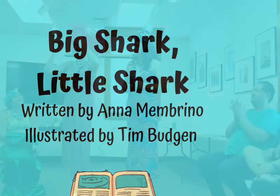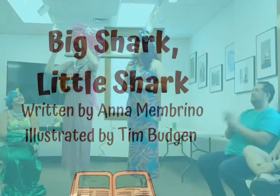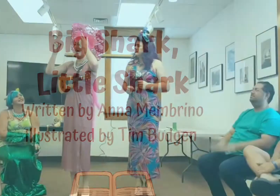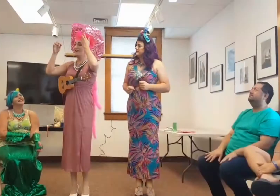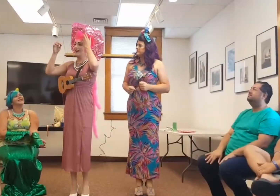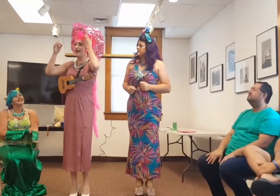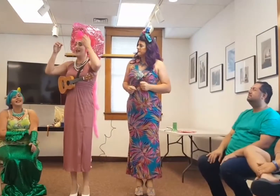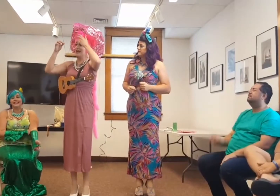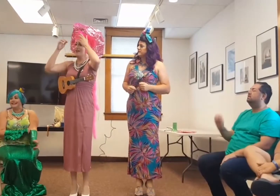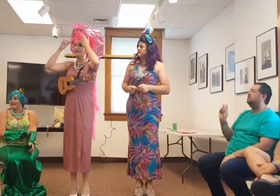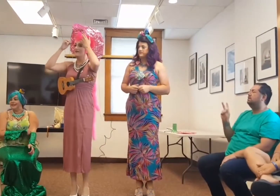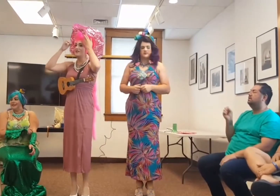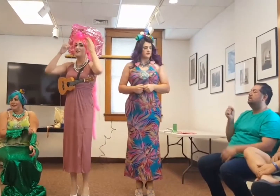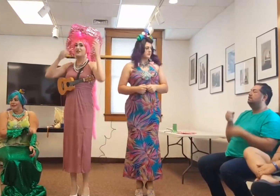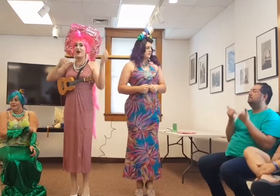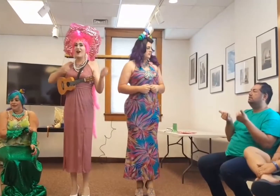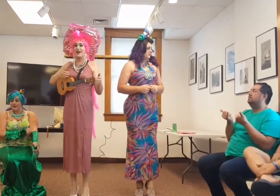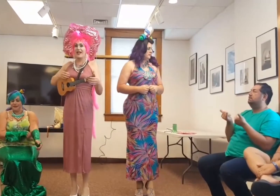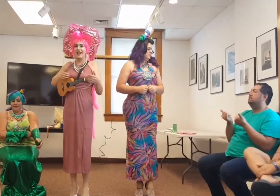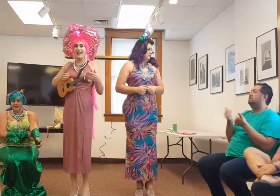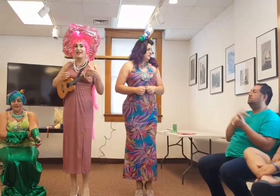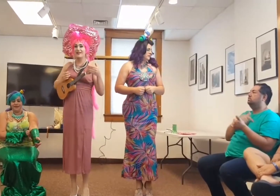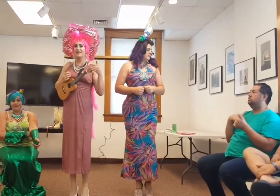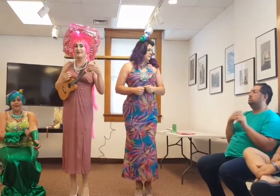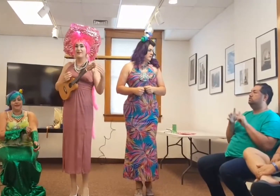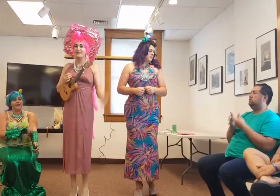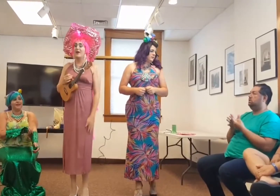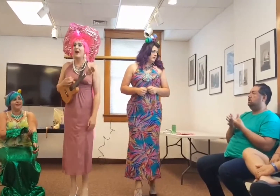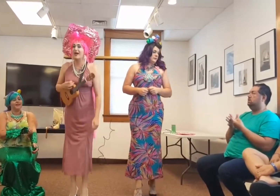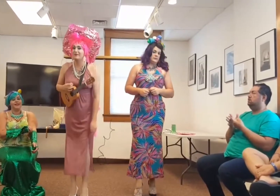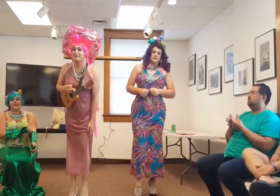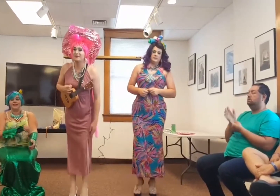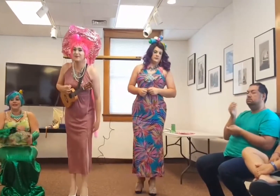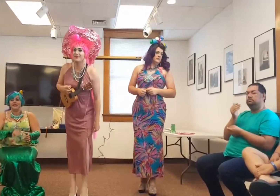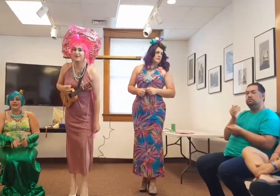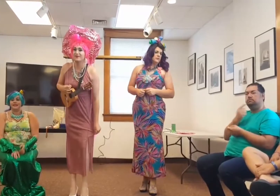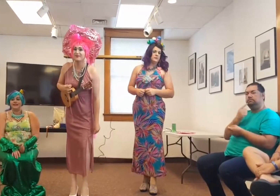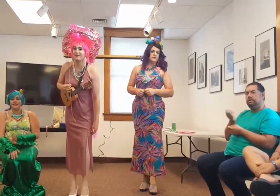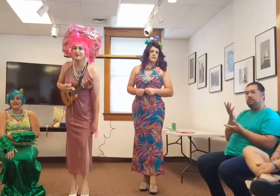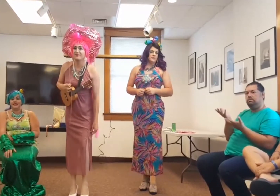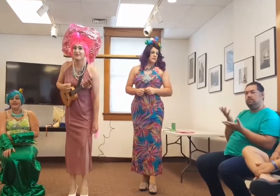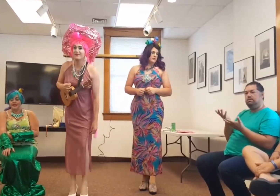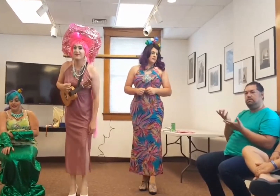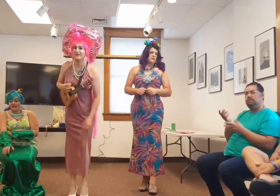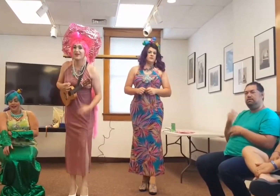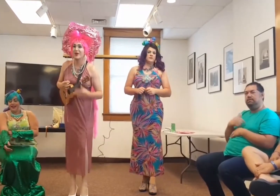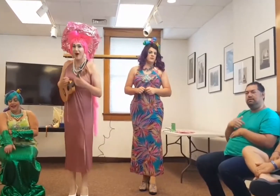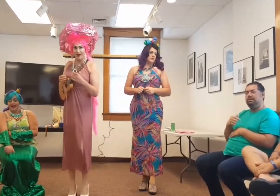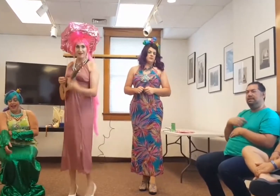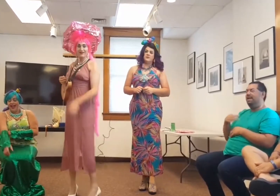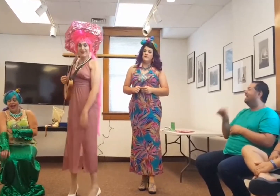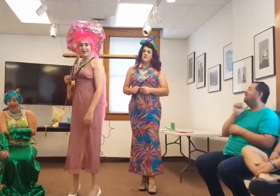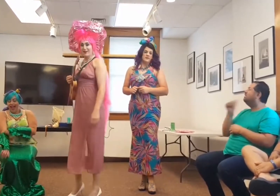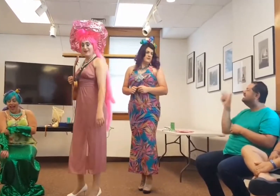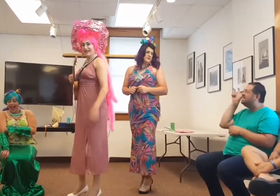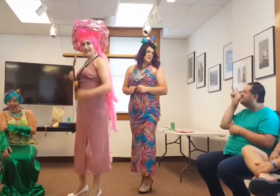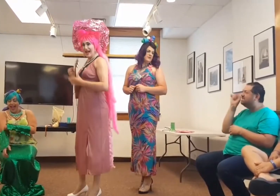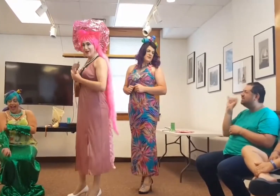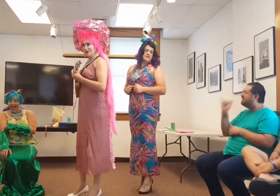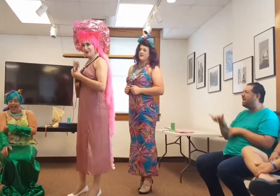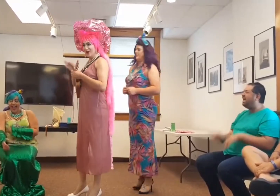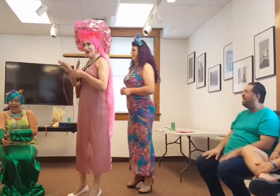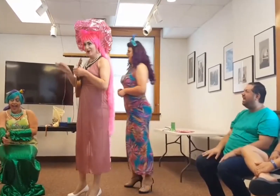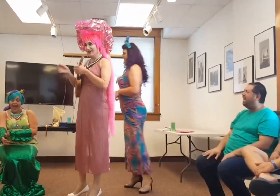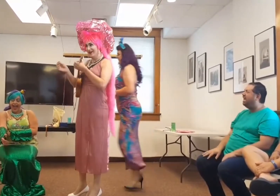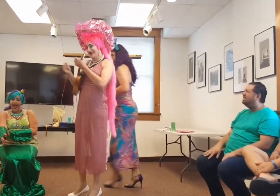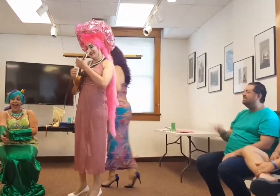Alrighty. Now that we've started... Say what? AUDIENCE: I wasn't listening to it. CALI: Well, that's kind of rude!